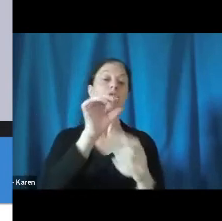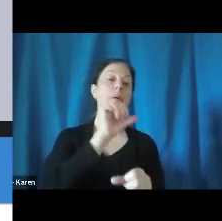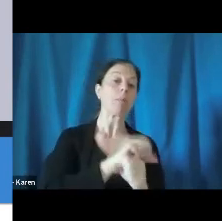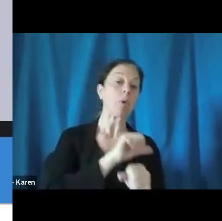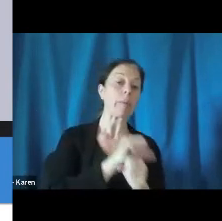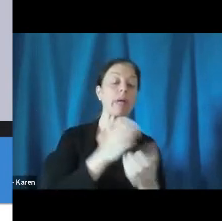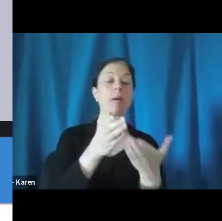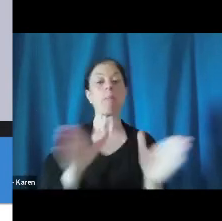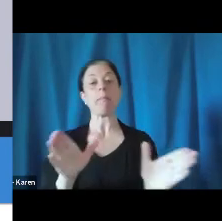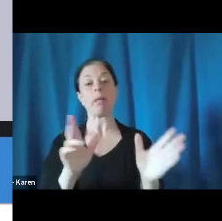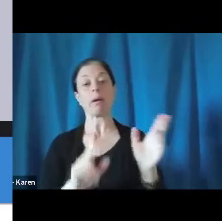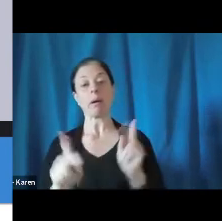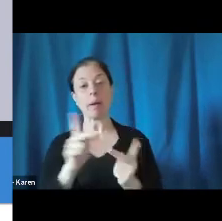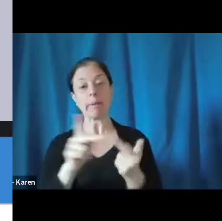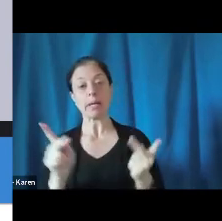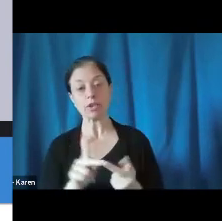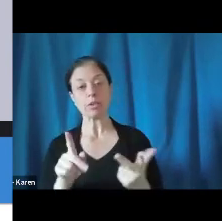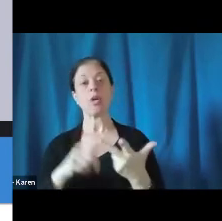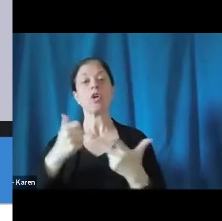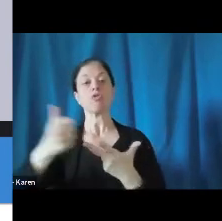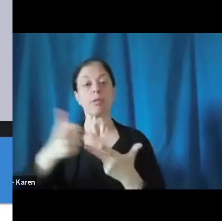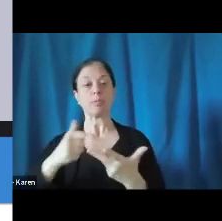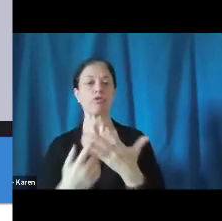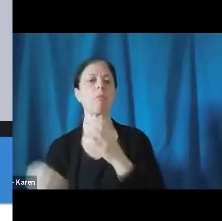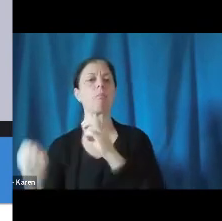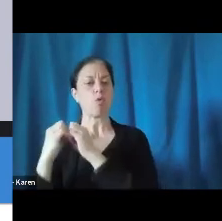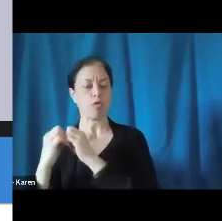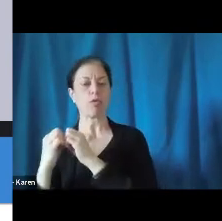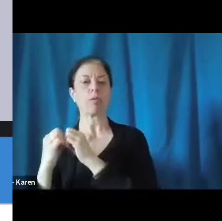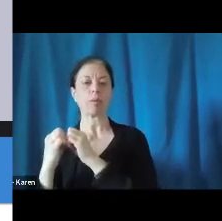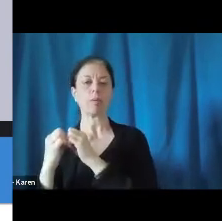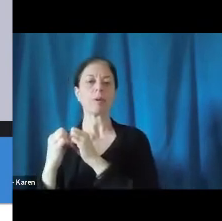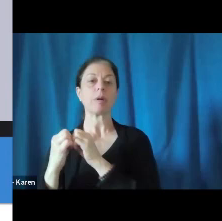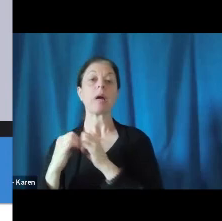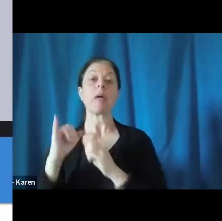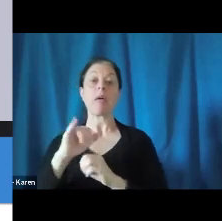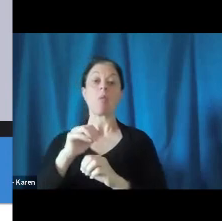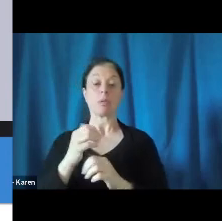landmark Civil Rights legislation prohibiting discrimination, especially in employment, public accommodations,